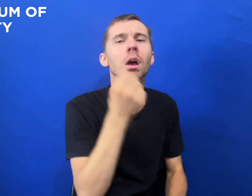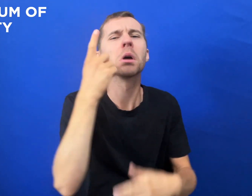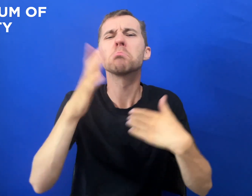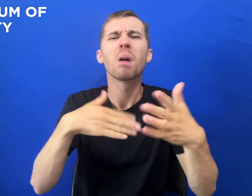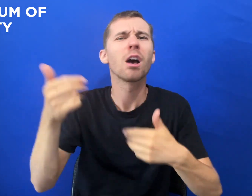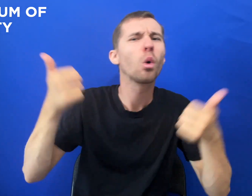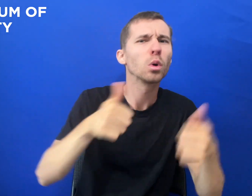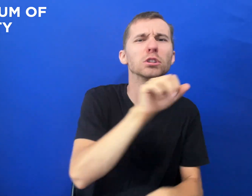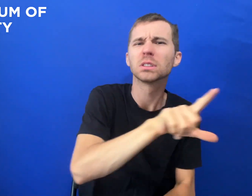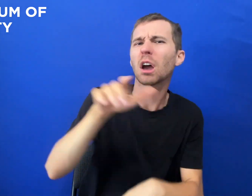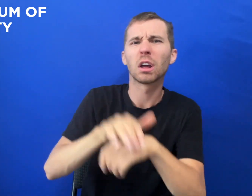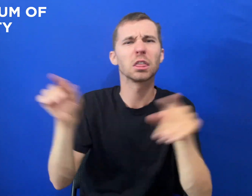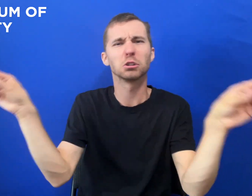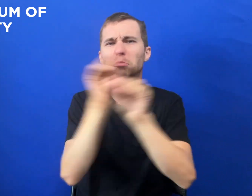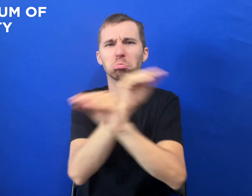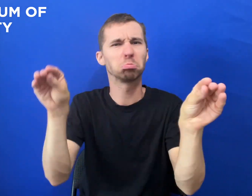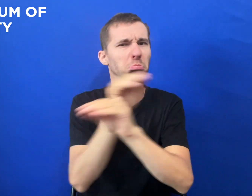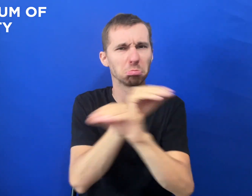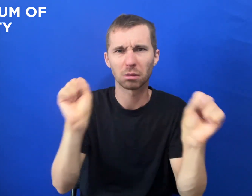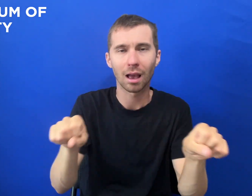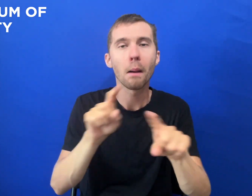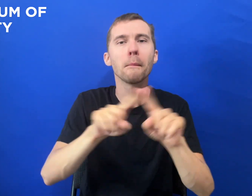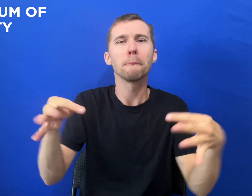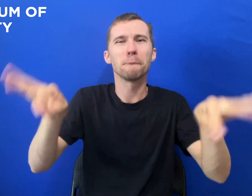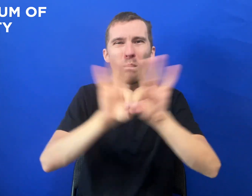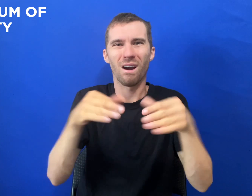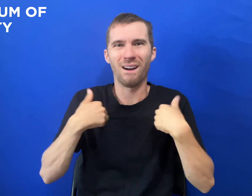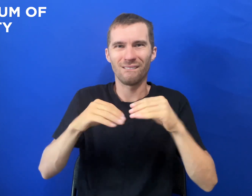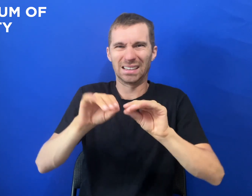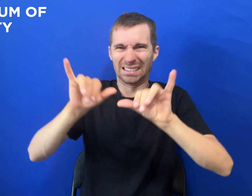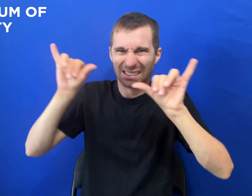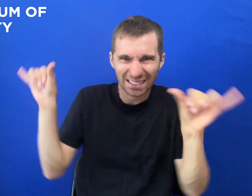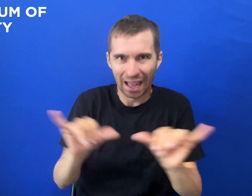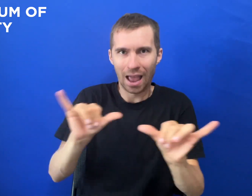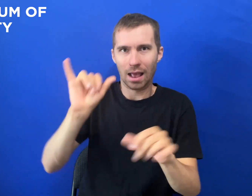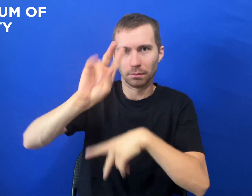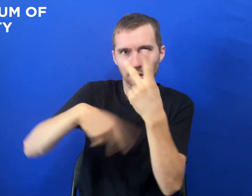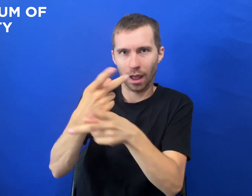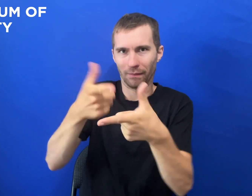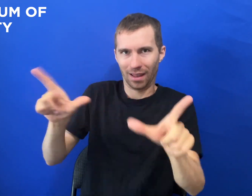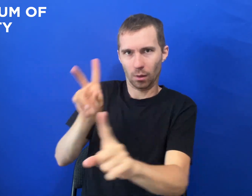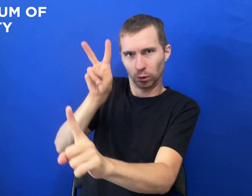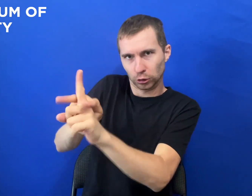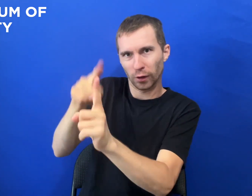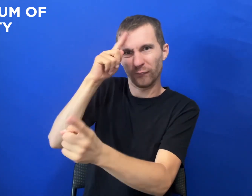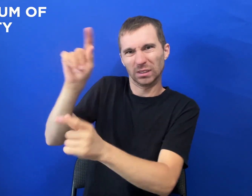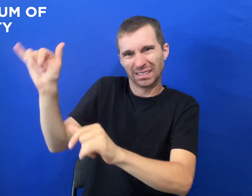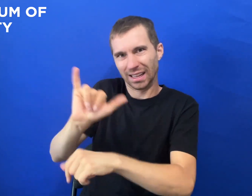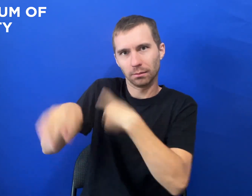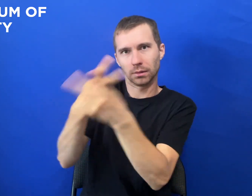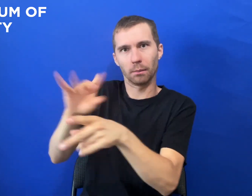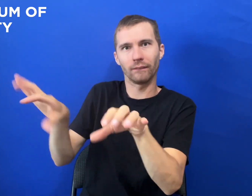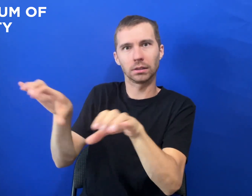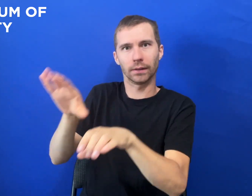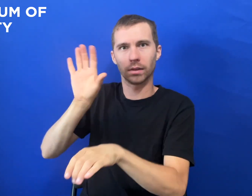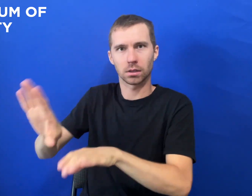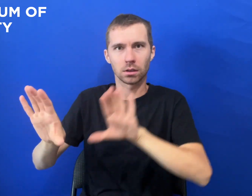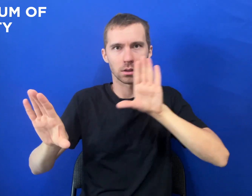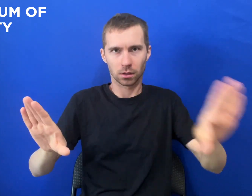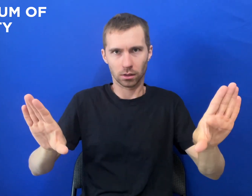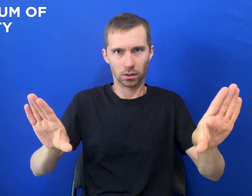Bear in mind that it doesn't matter which language (ASL or English) is assigned to which activity, but you need to be consistent in that a particular medium of activity is done only in a specific language.